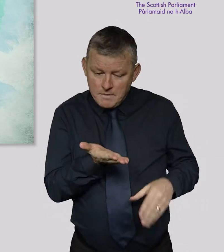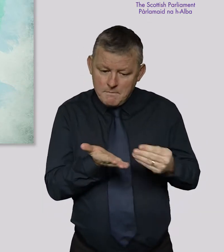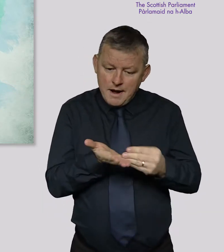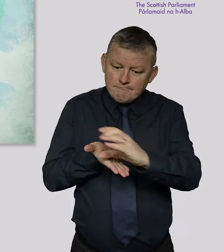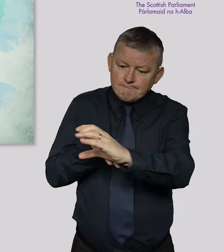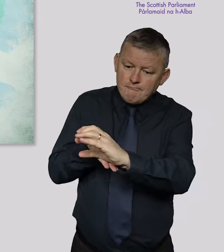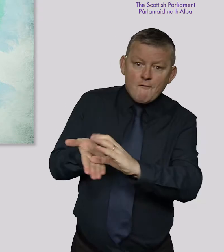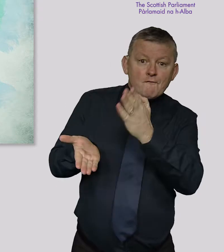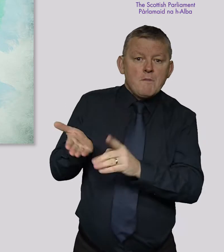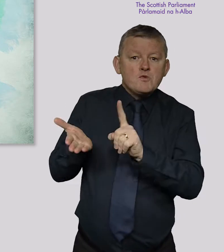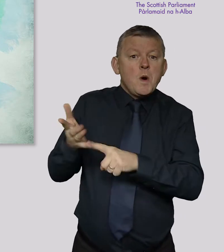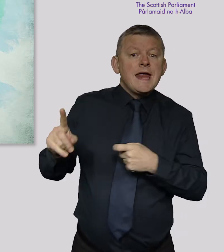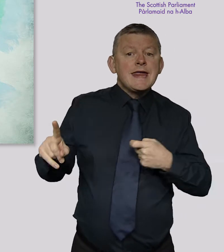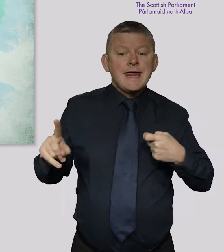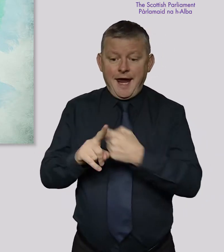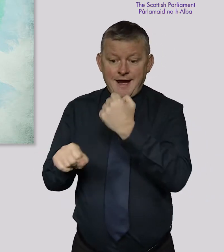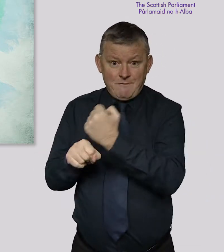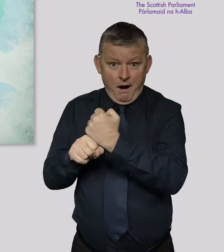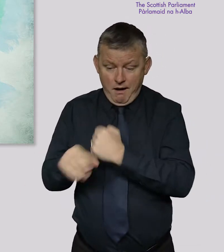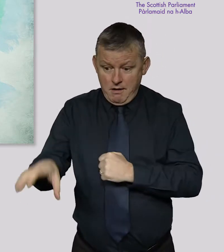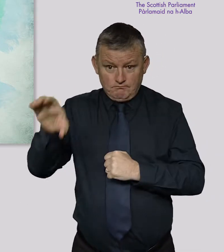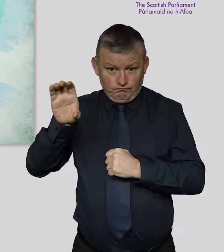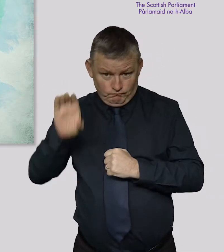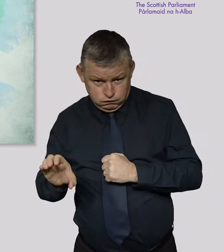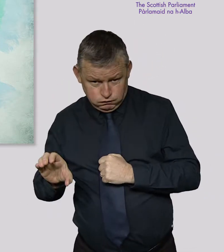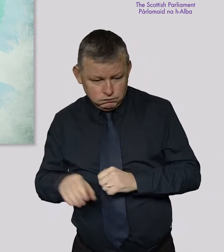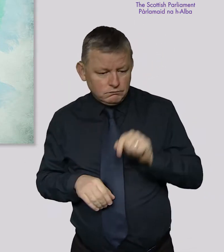through a block grant from the UK Government,